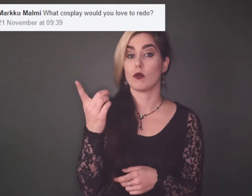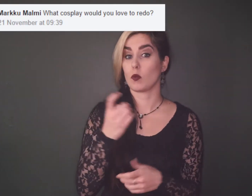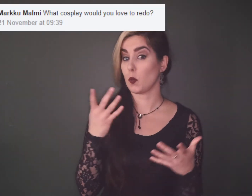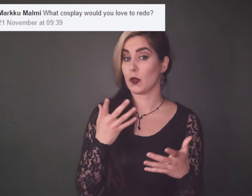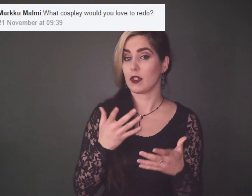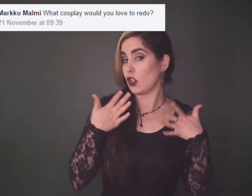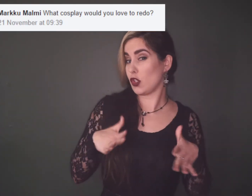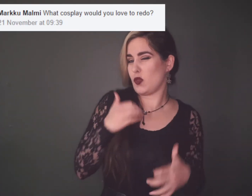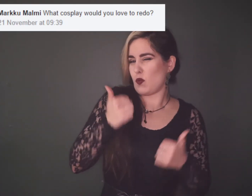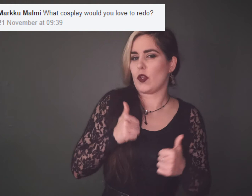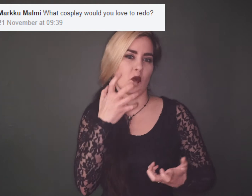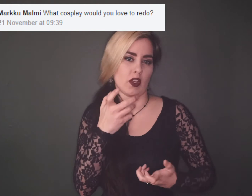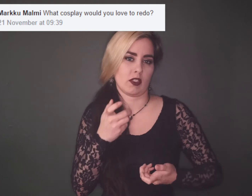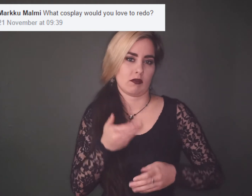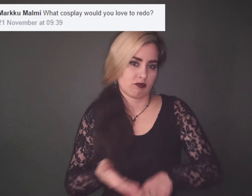What cosplay, would you love to redo?